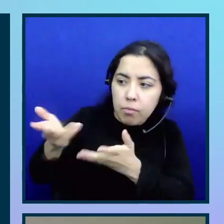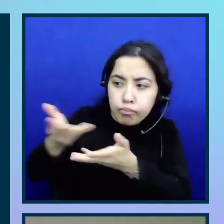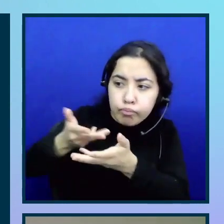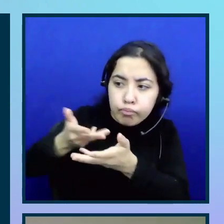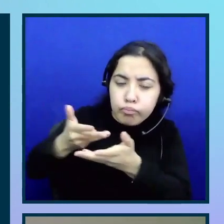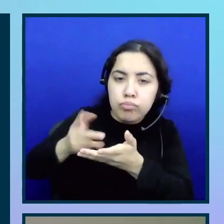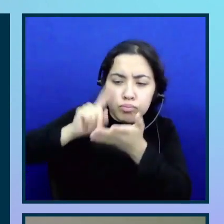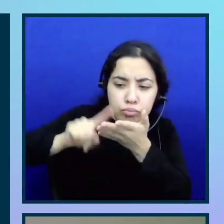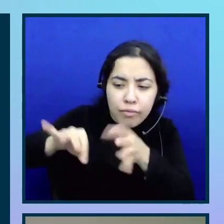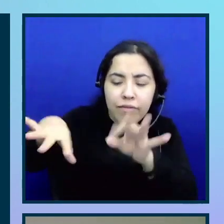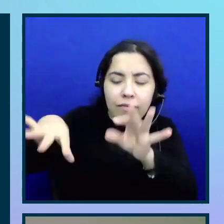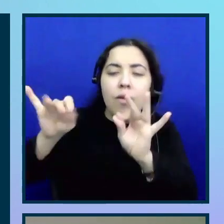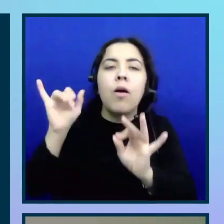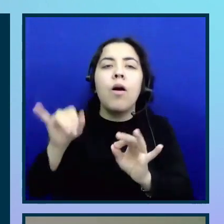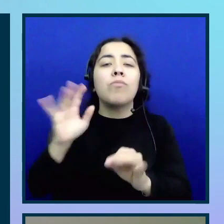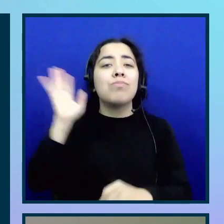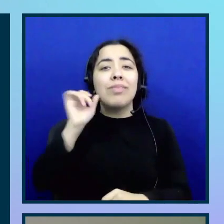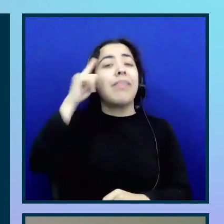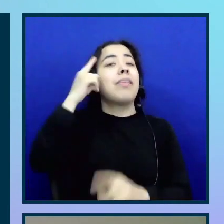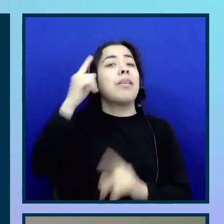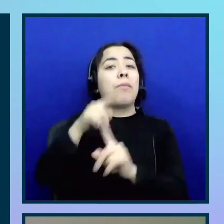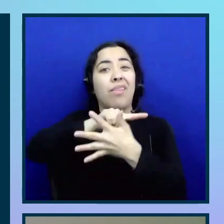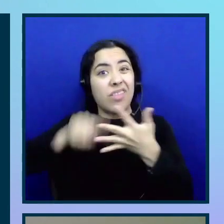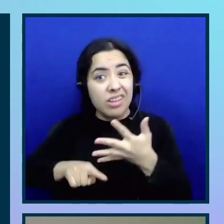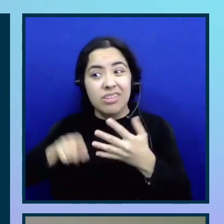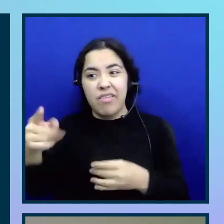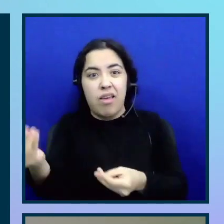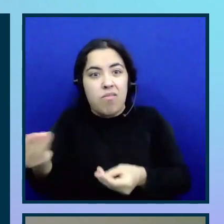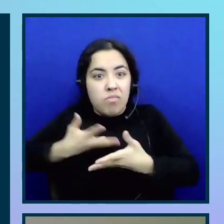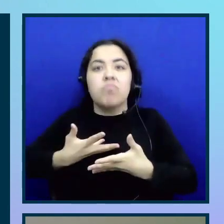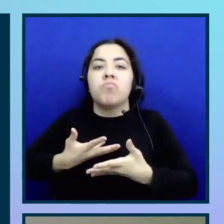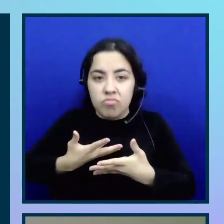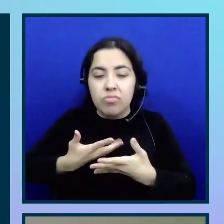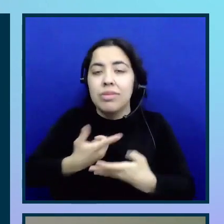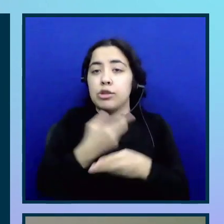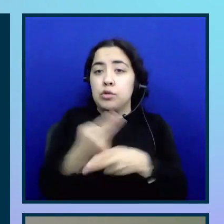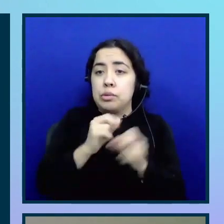that you didn't think about that you should have. And some of the things I learned from this usability study was for example,